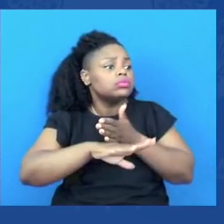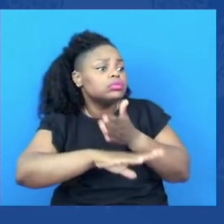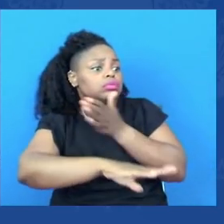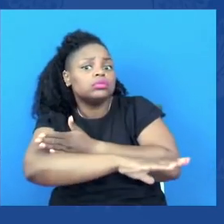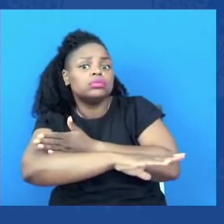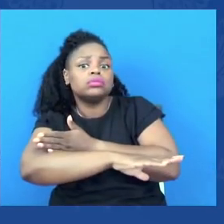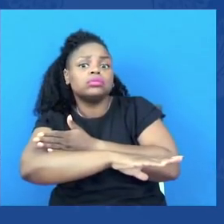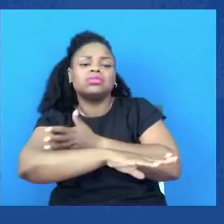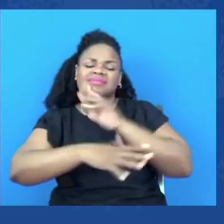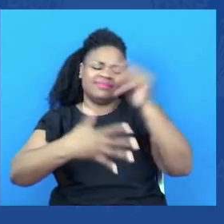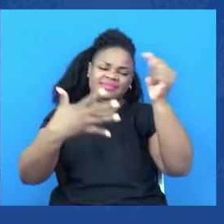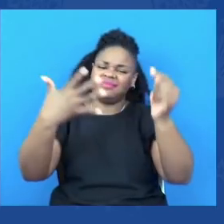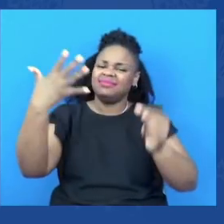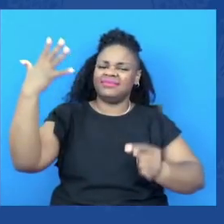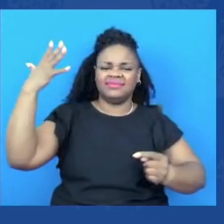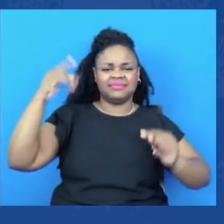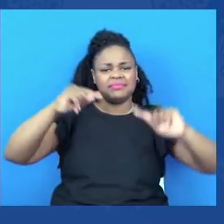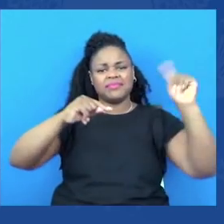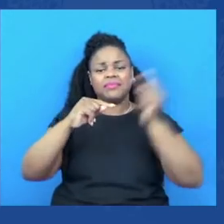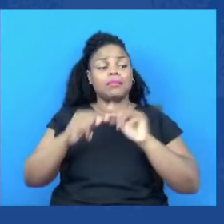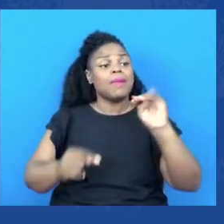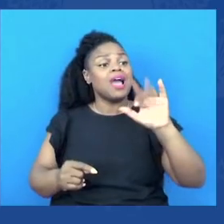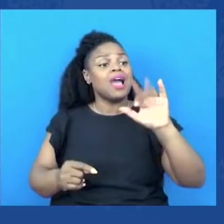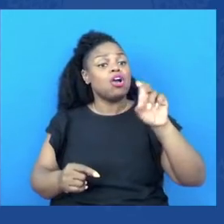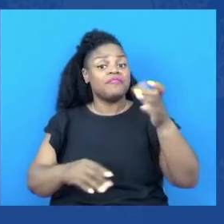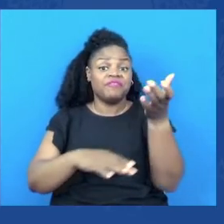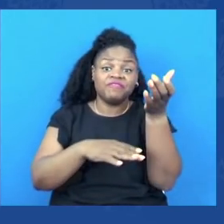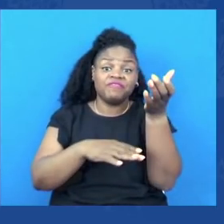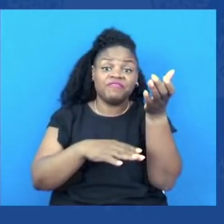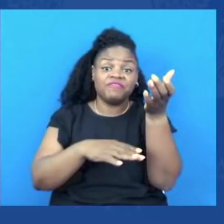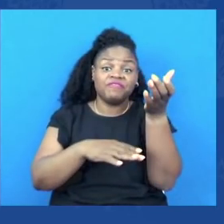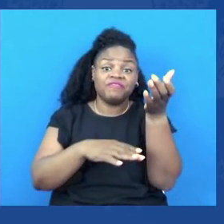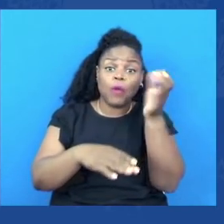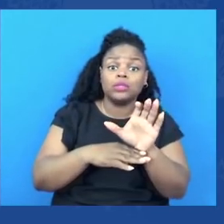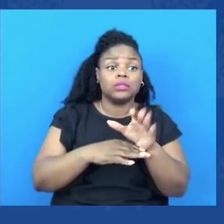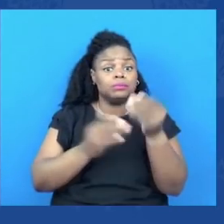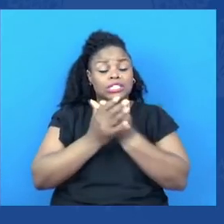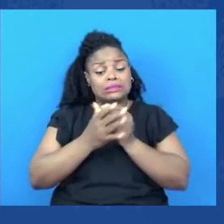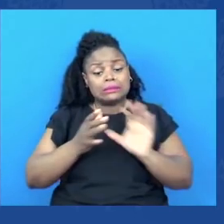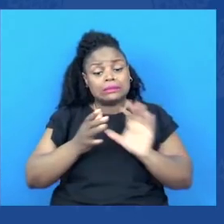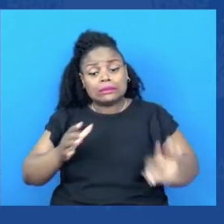and use it to pay for these additional benefits and reduce premiums,